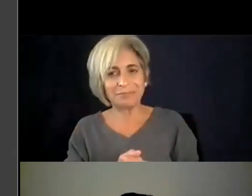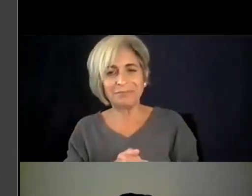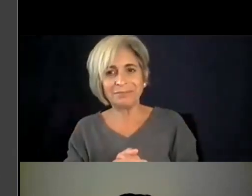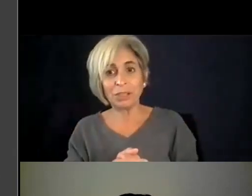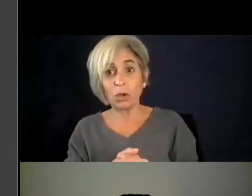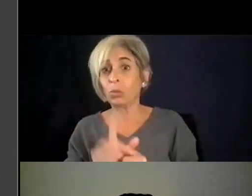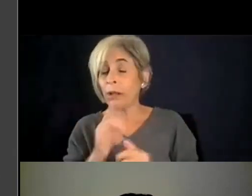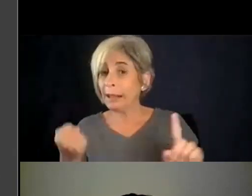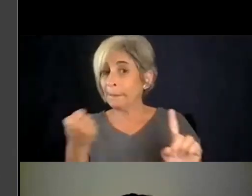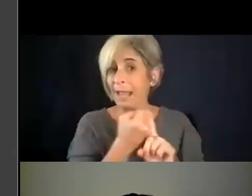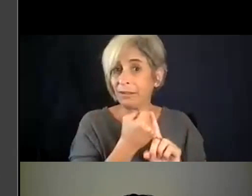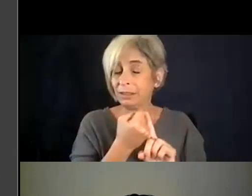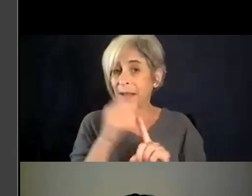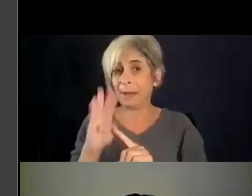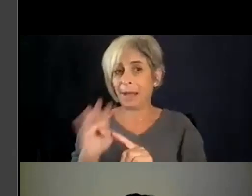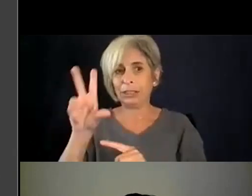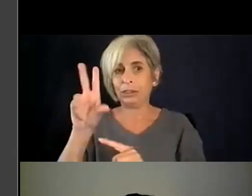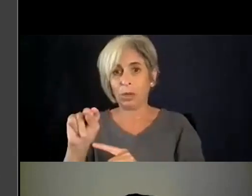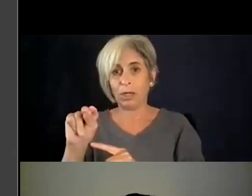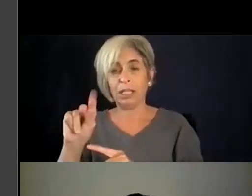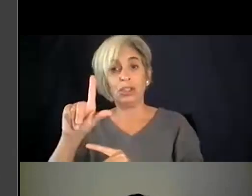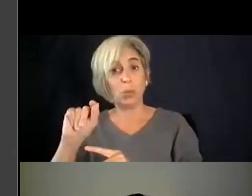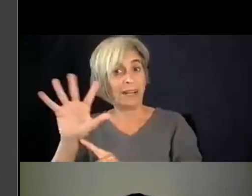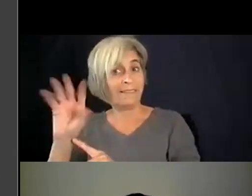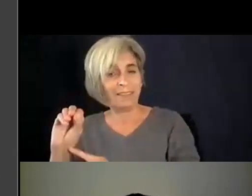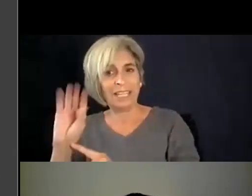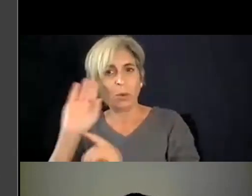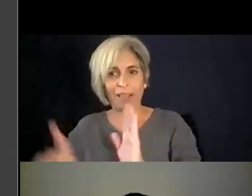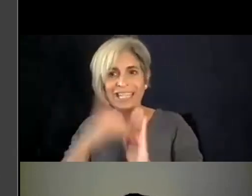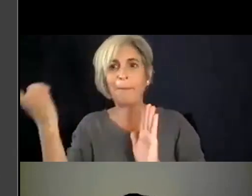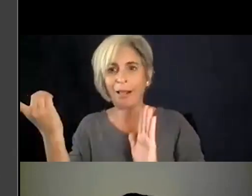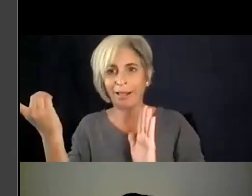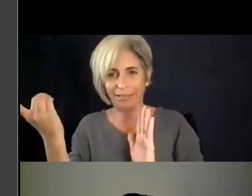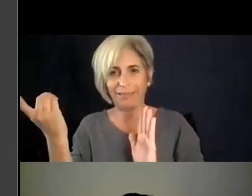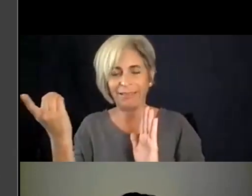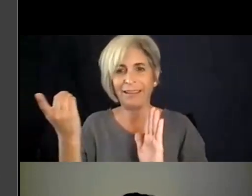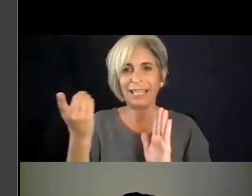it's estimated to almost double and at that point it will be nearly one in